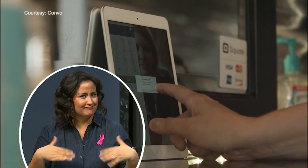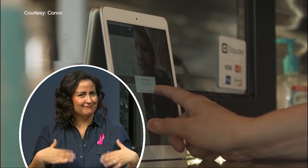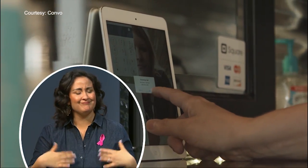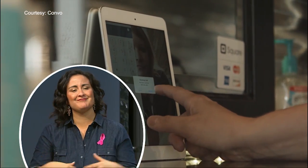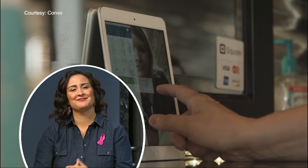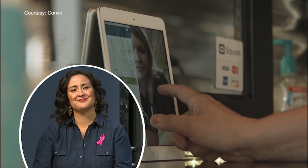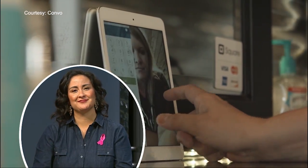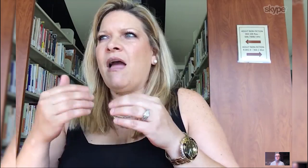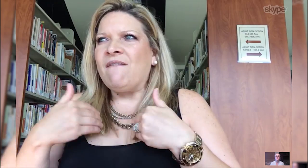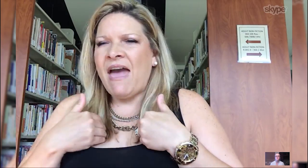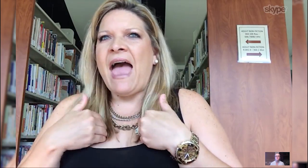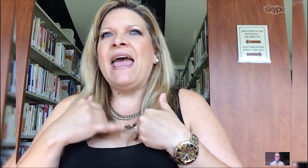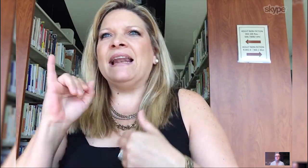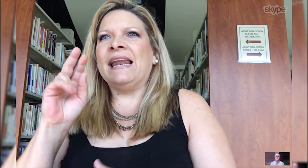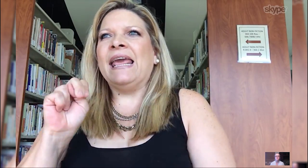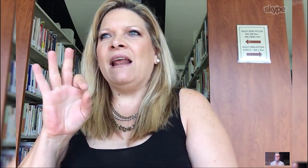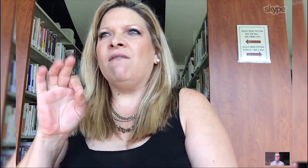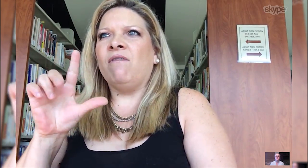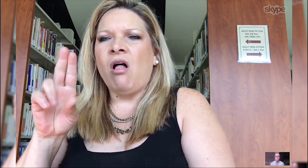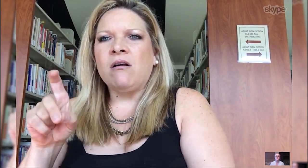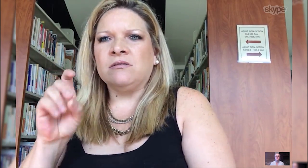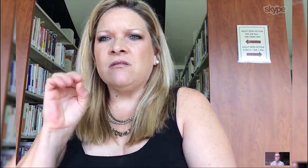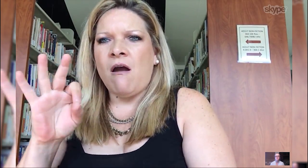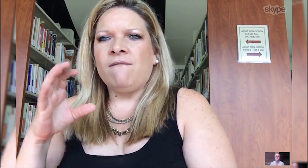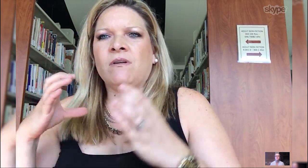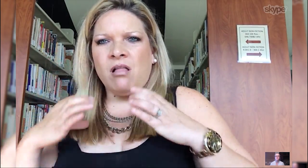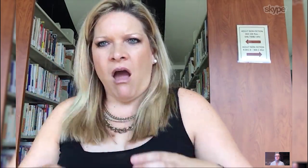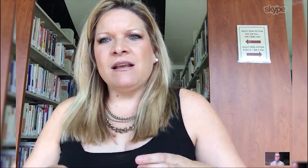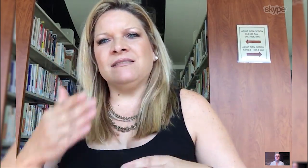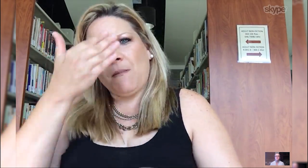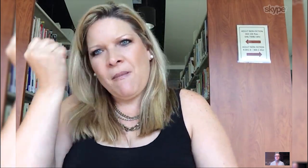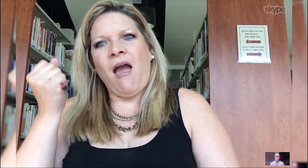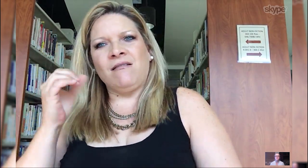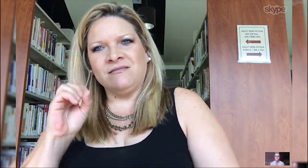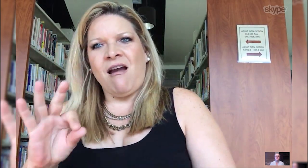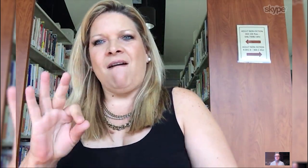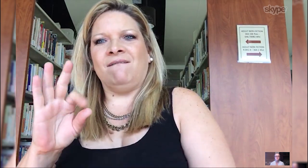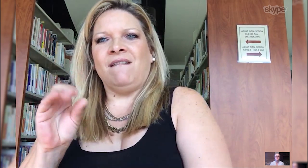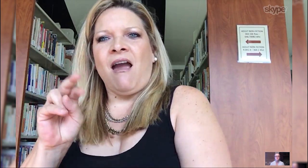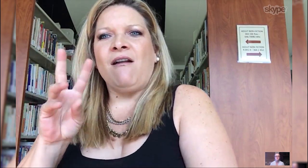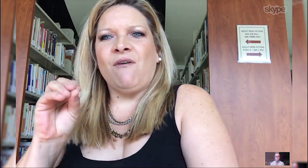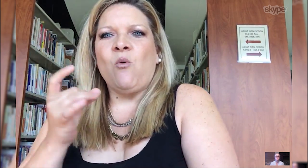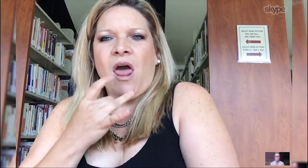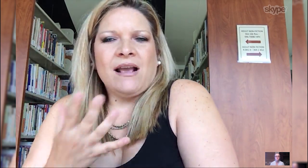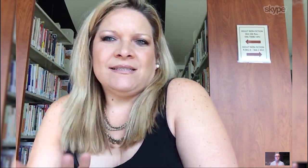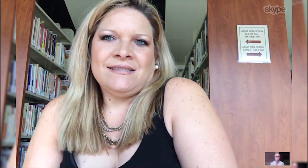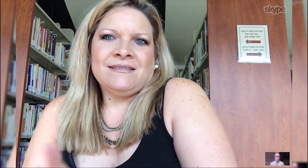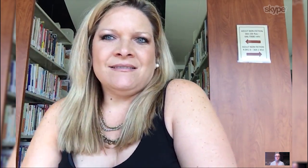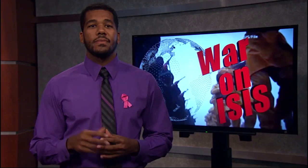Miquel: “I’ve had an influx of clients because of Convo Lights.”